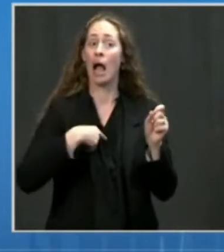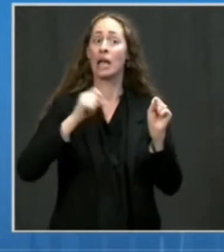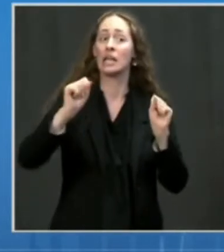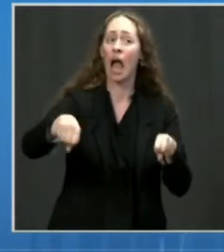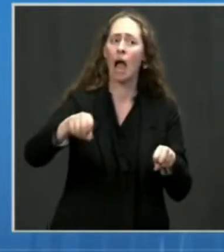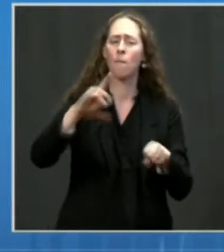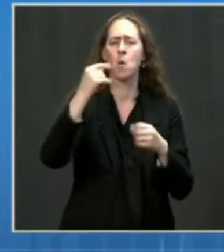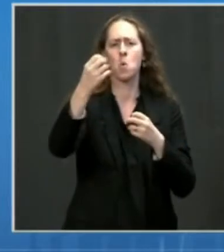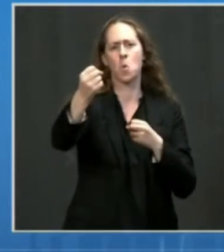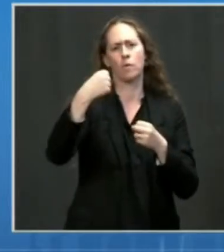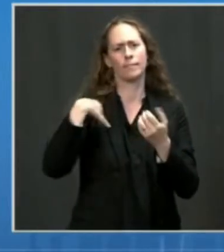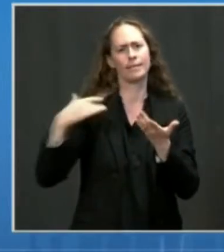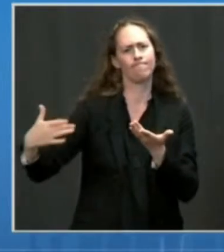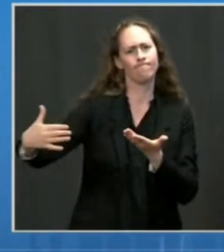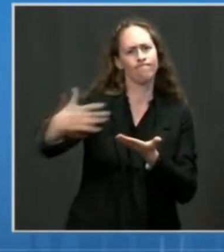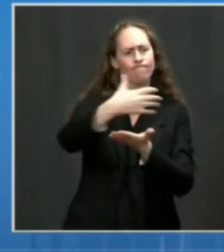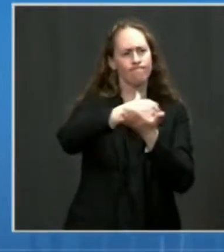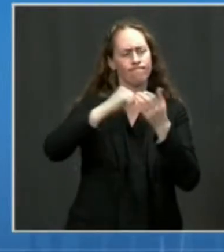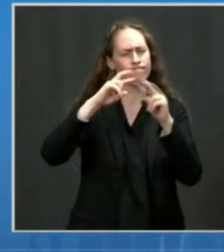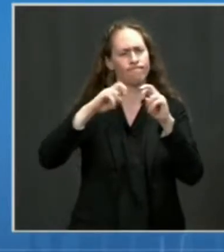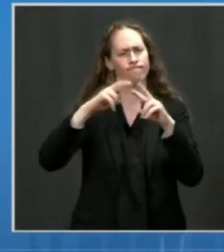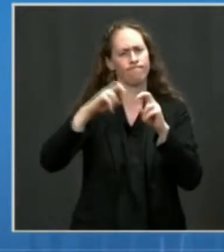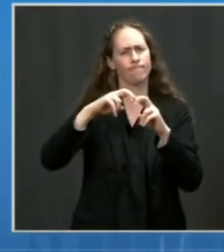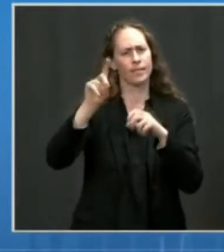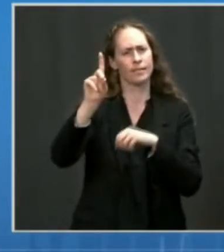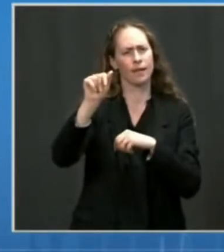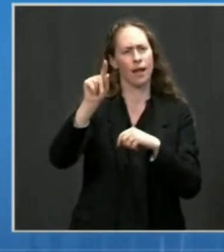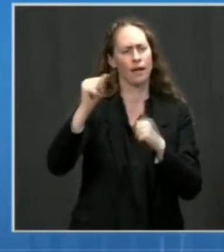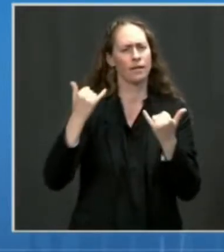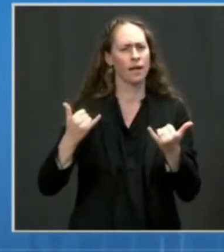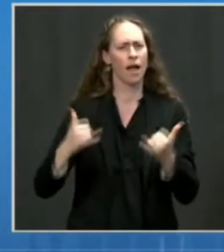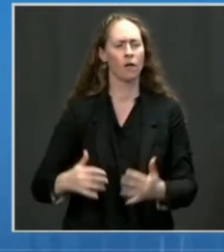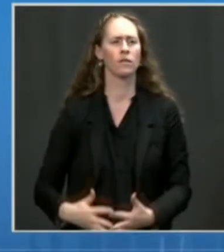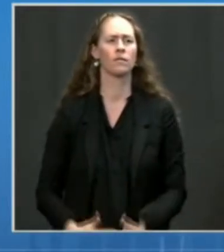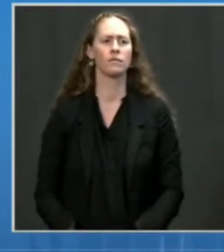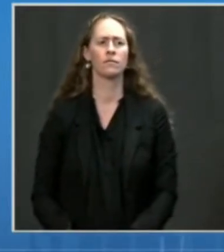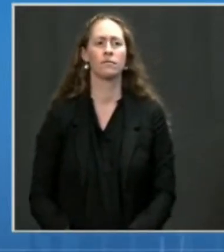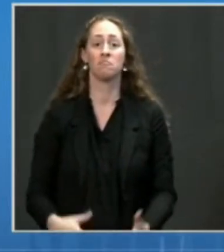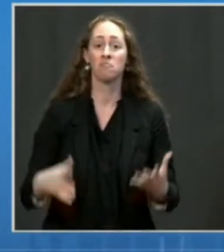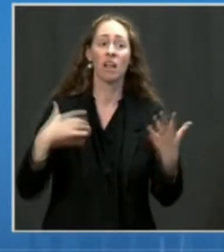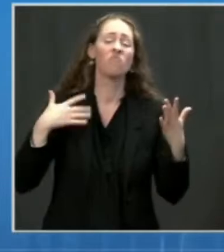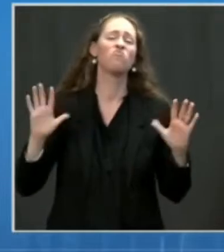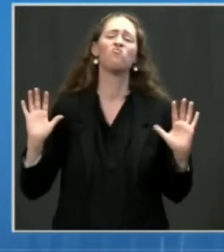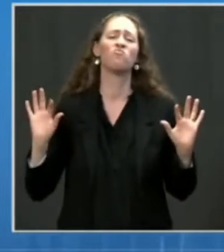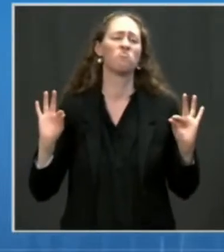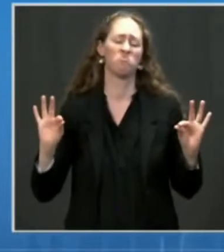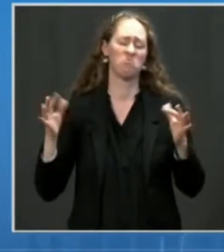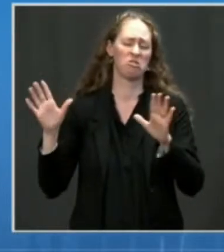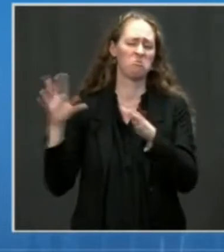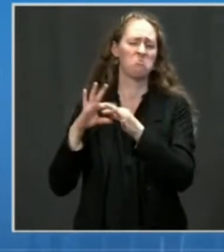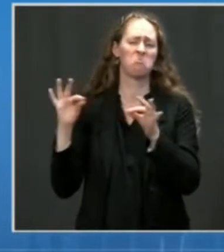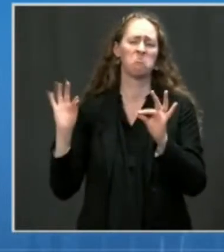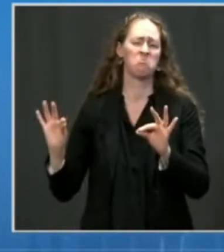WE HAVE THE CAPACITY, AND ARE LOOKING AT THOSE DATA RIGHT NOW. DR. FAUCI, ANYTHING TO ADD